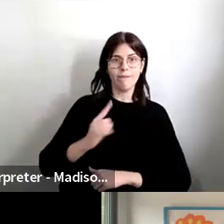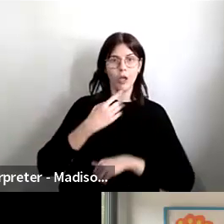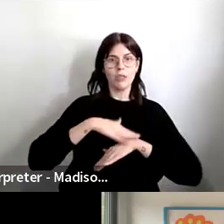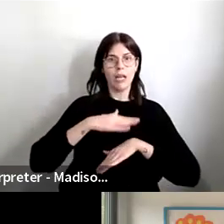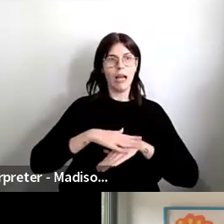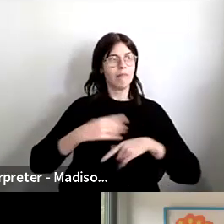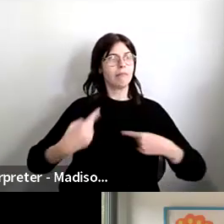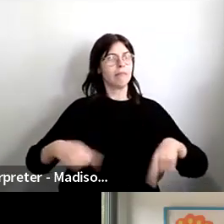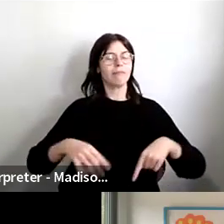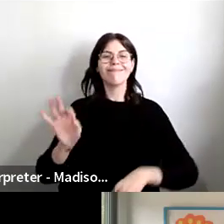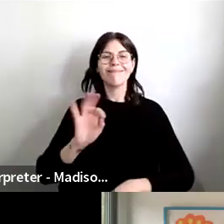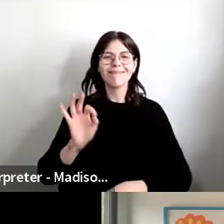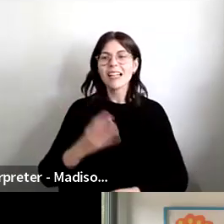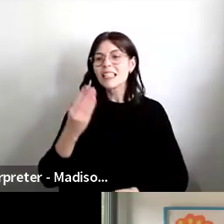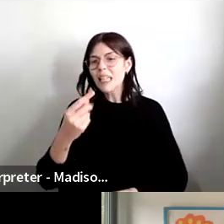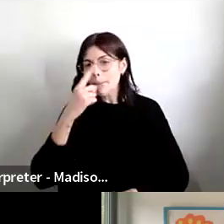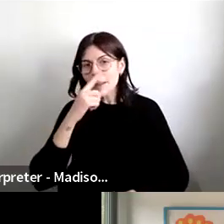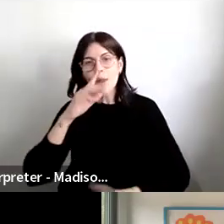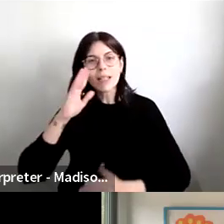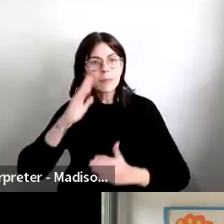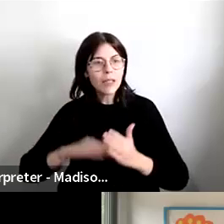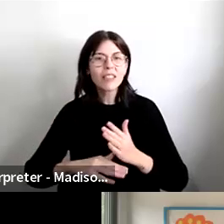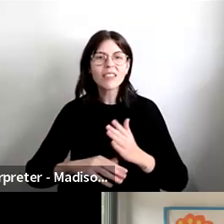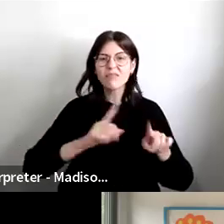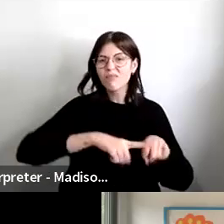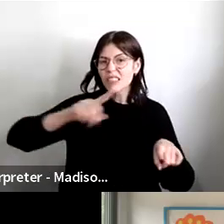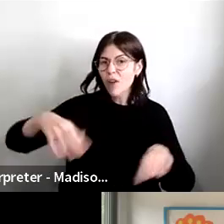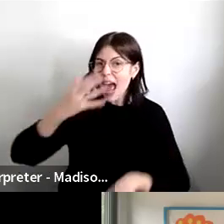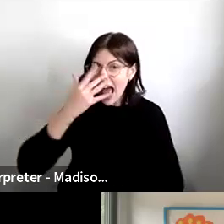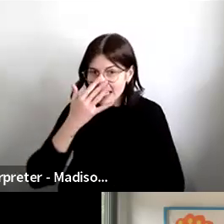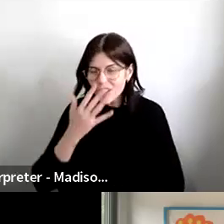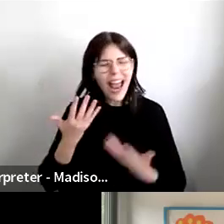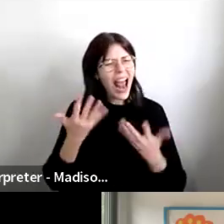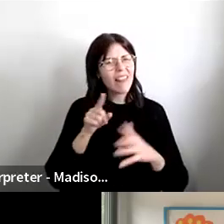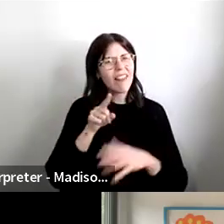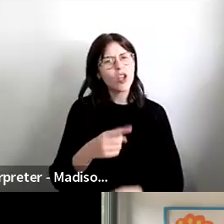experienced and a range of ages. Is there anything you guys would say about that mix,